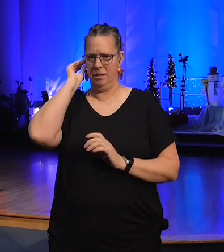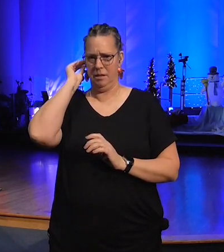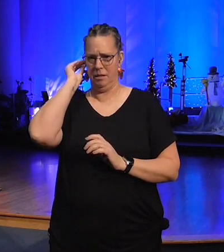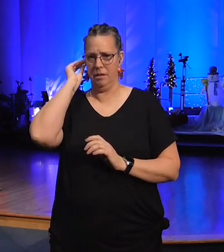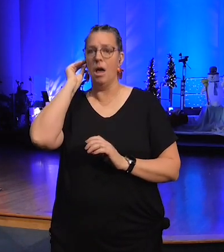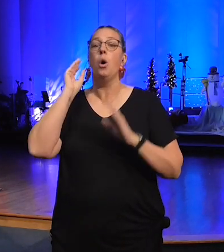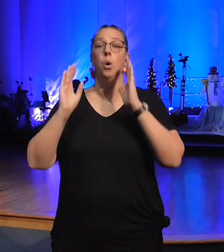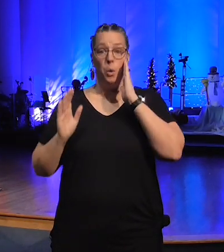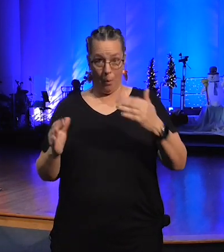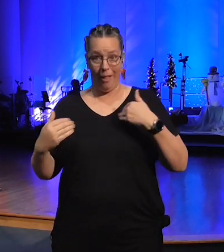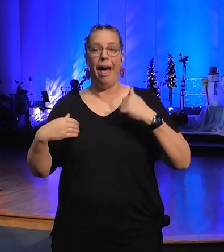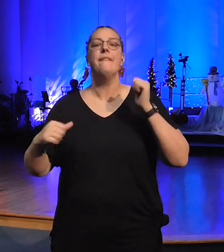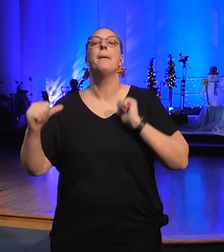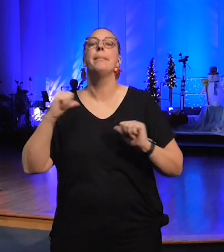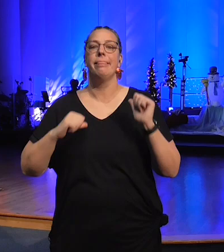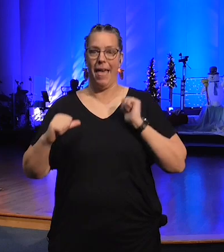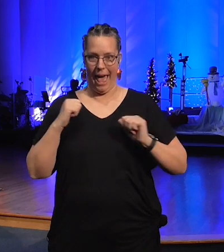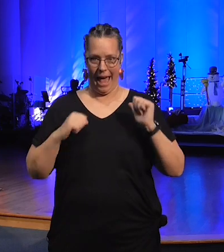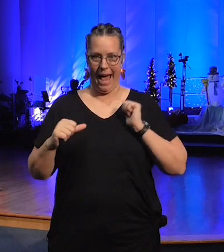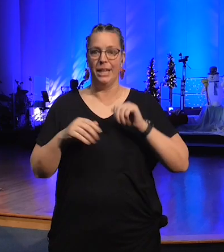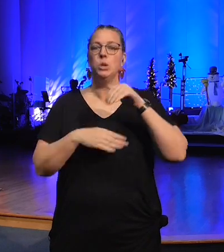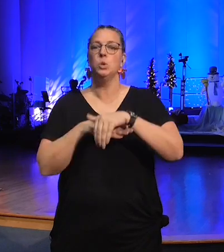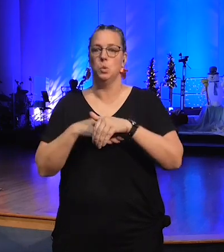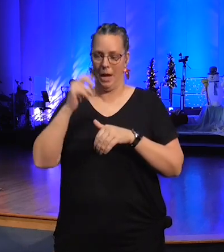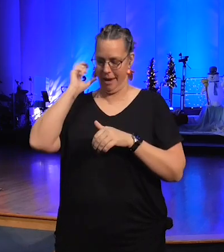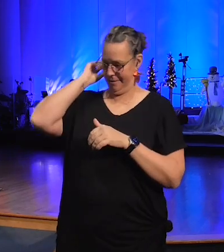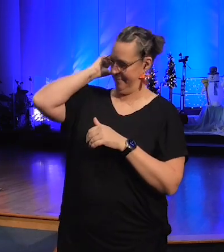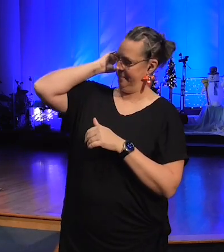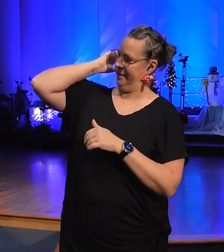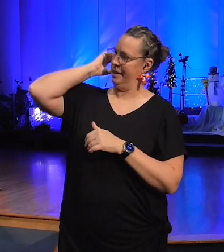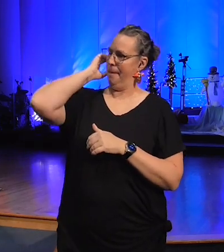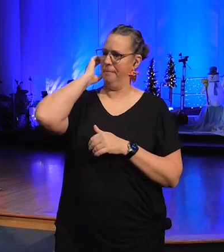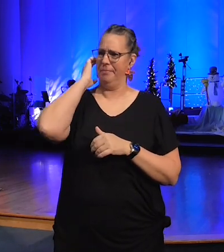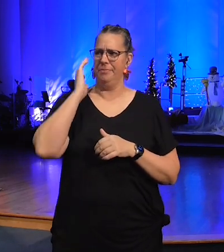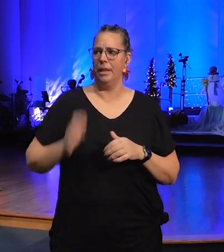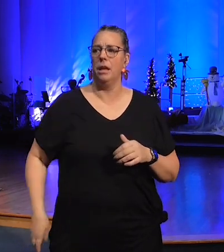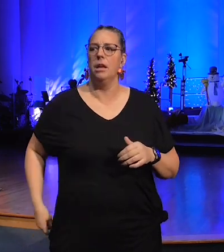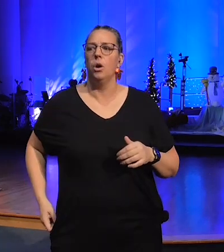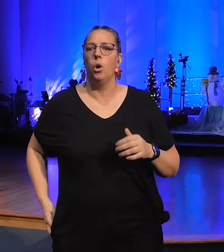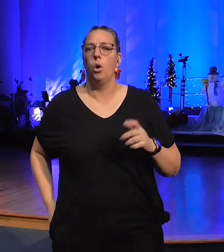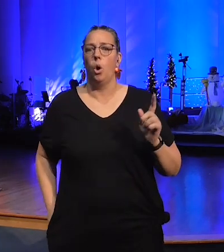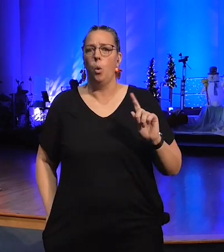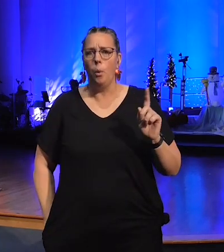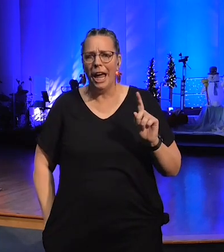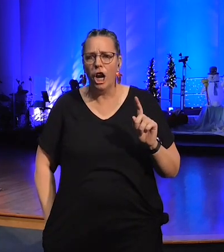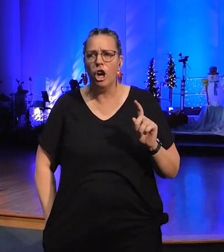right but uh but we are going to have a nativity pageant Tom's been doing Nativity yes a lot of